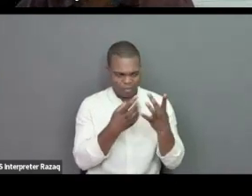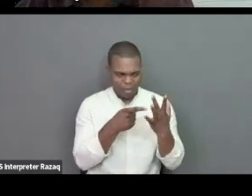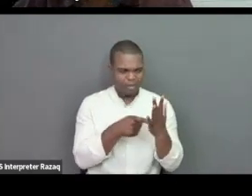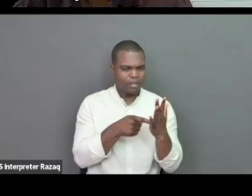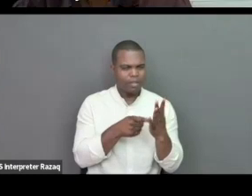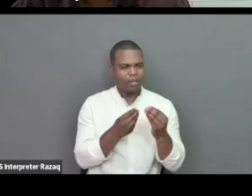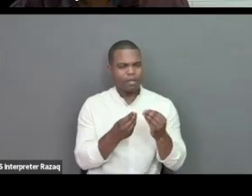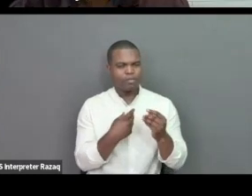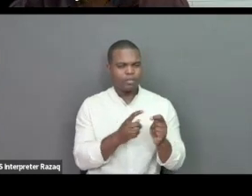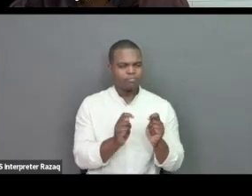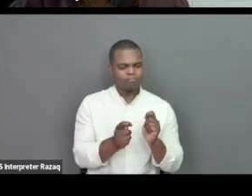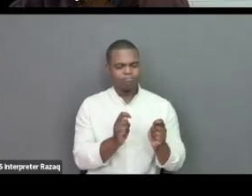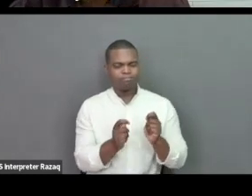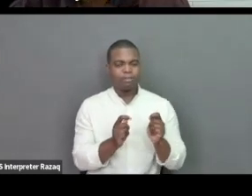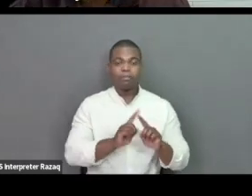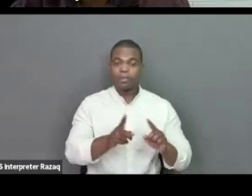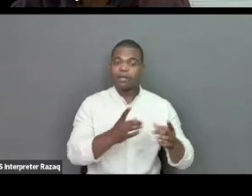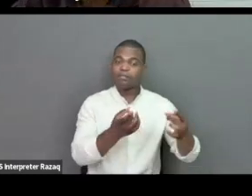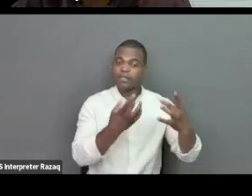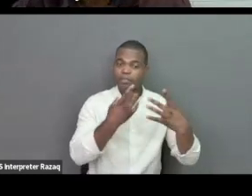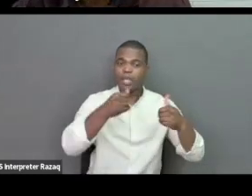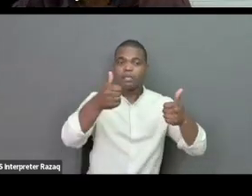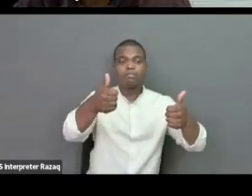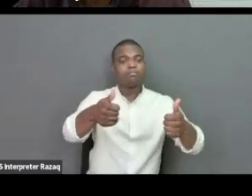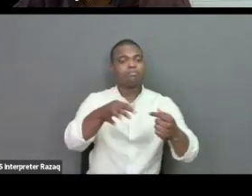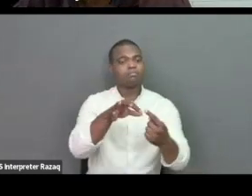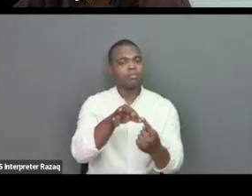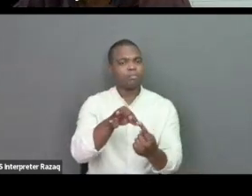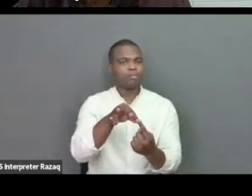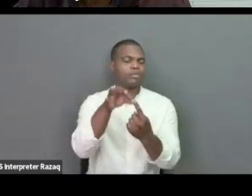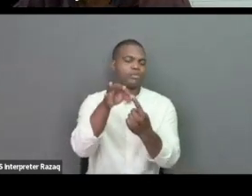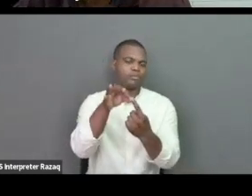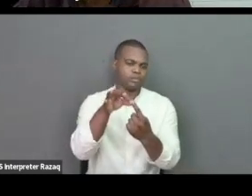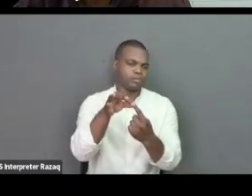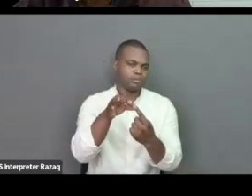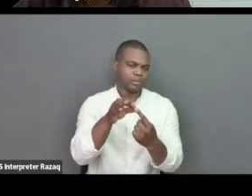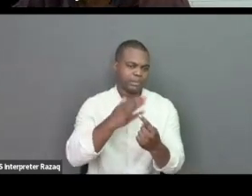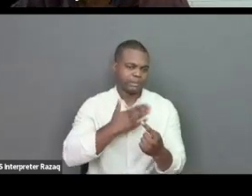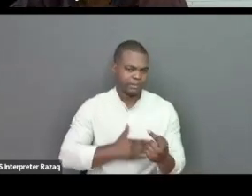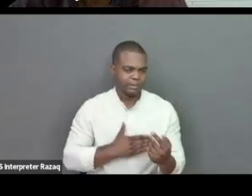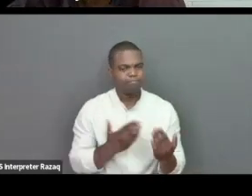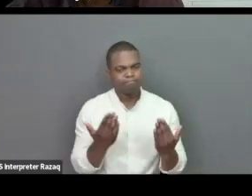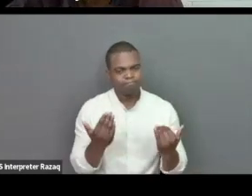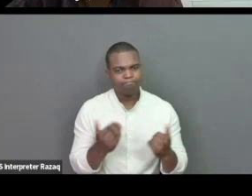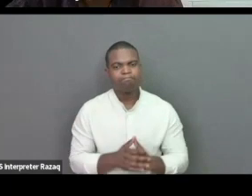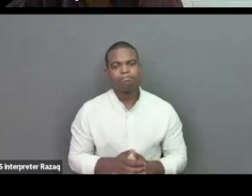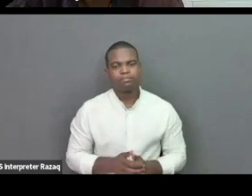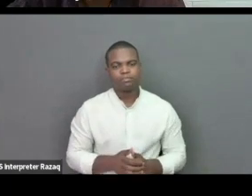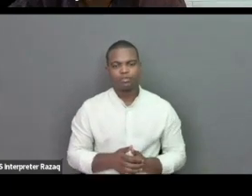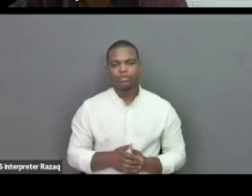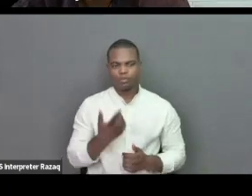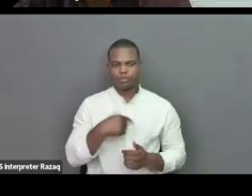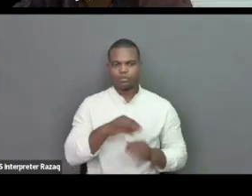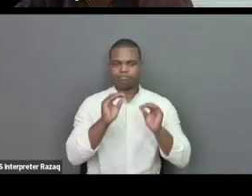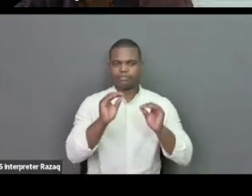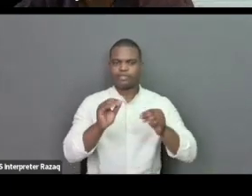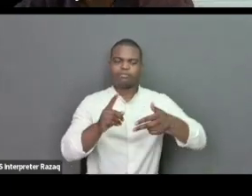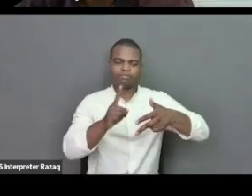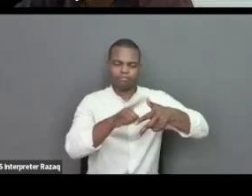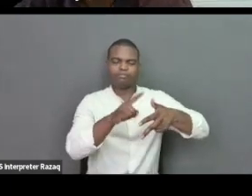So, those are the three modules which are found important and which the